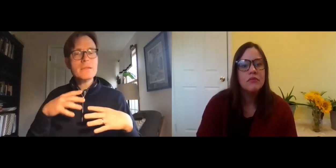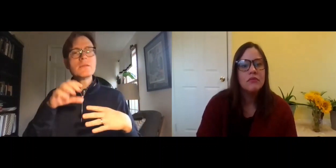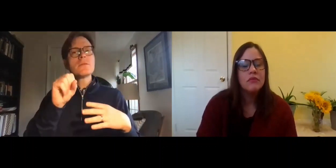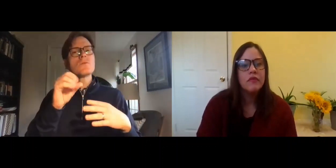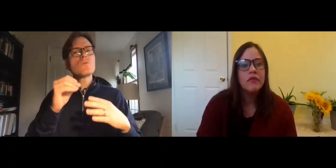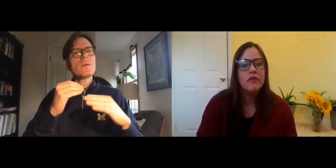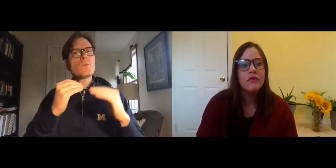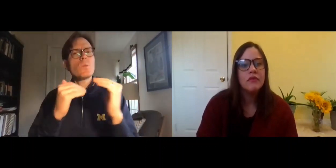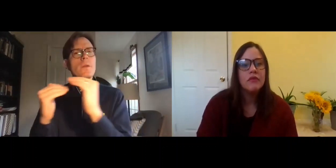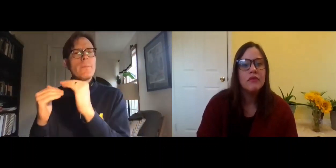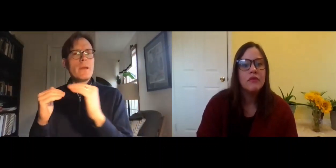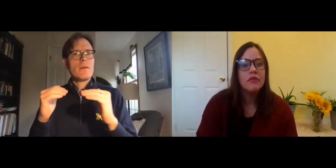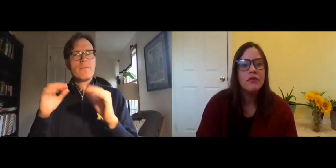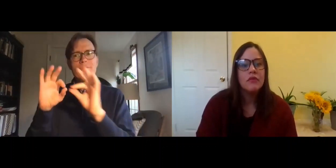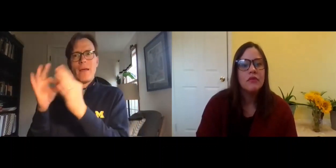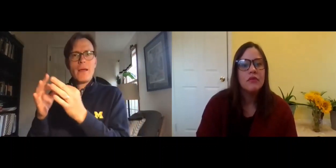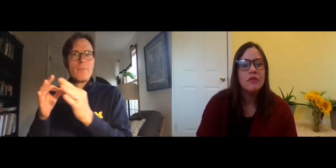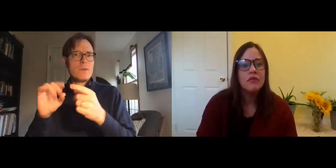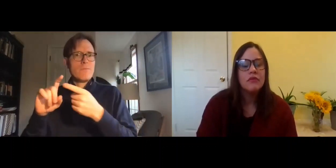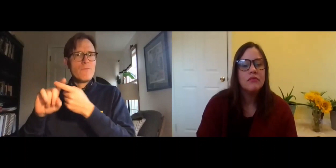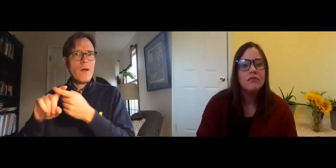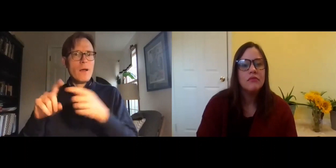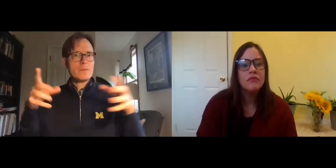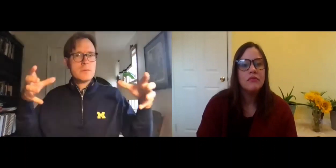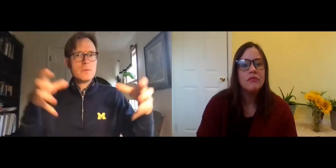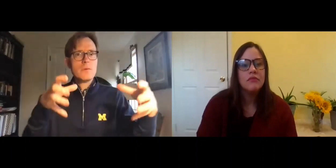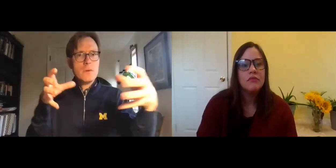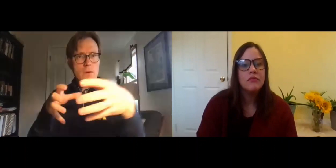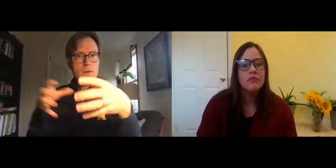I know people are ready for the holidays and wanting to gather but there are some limitations